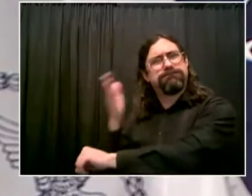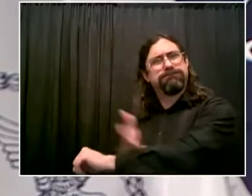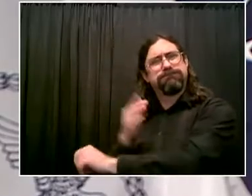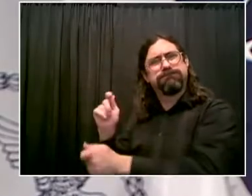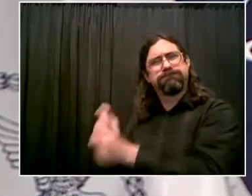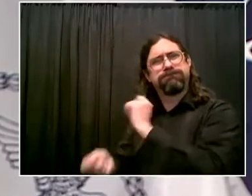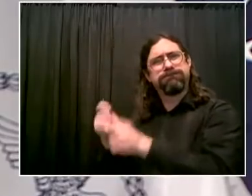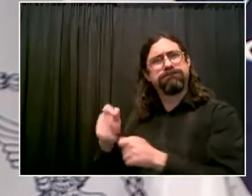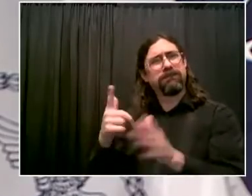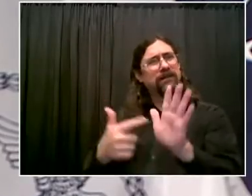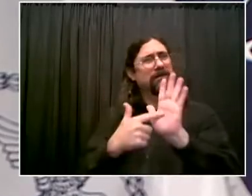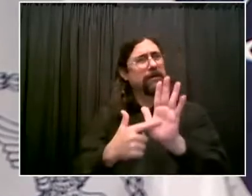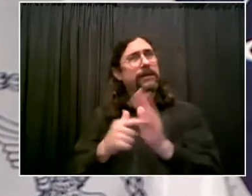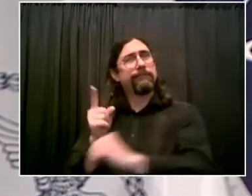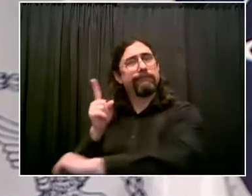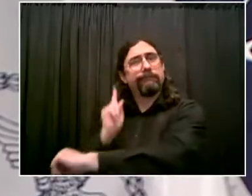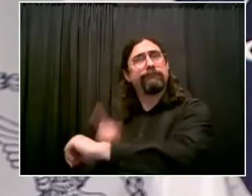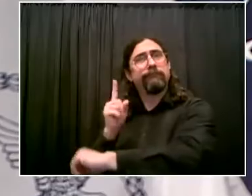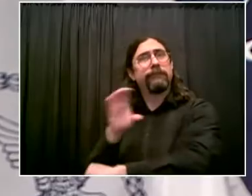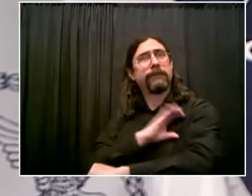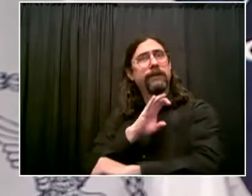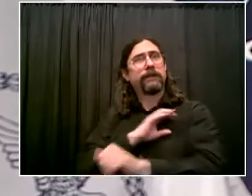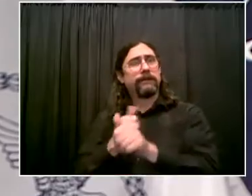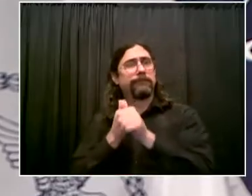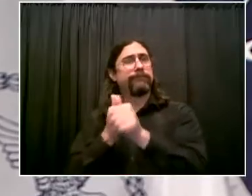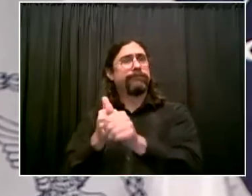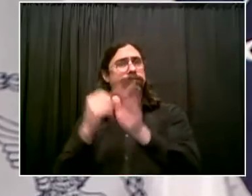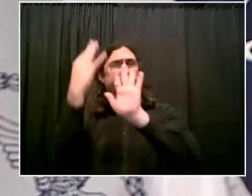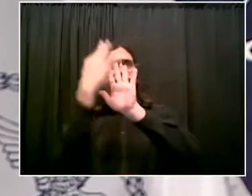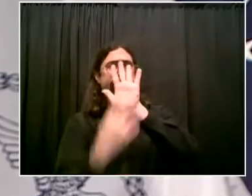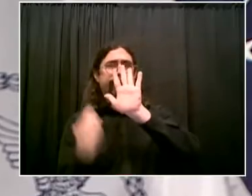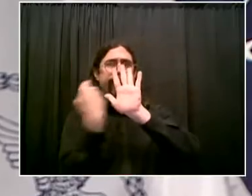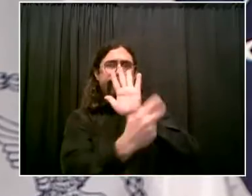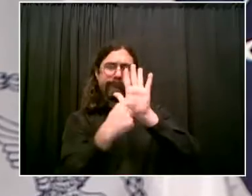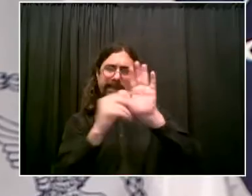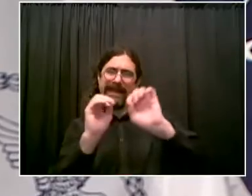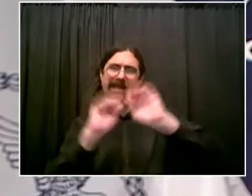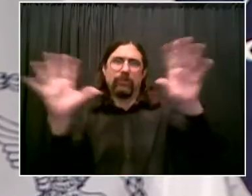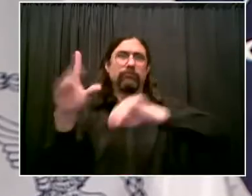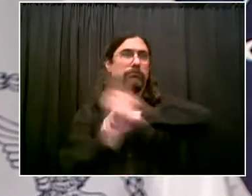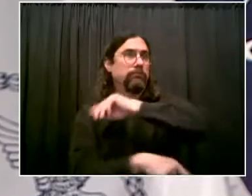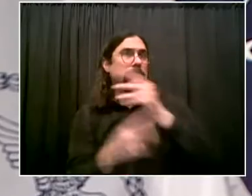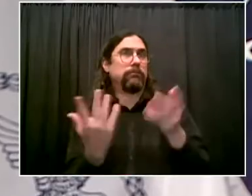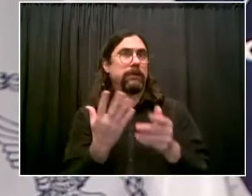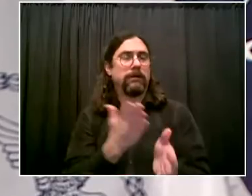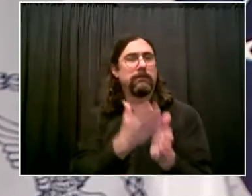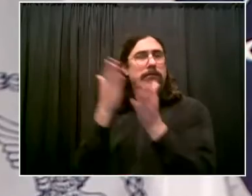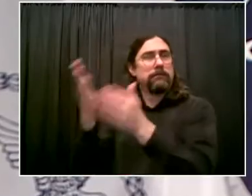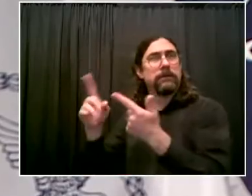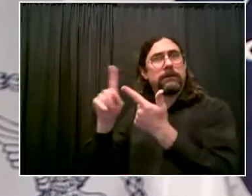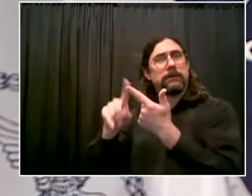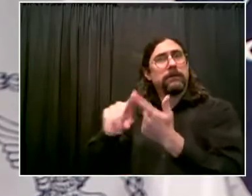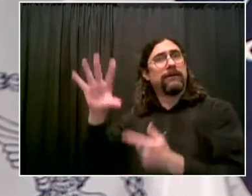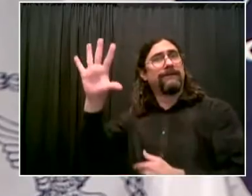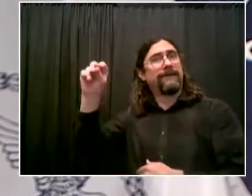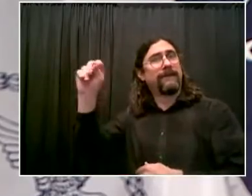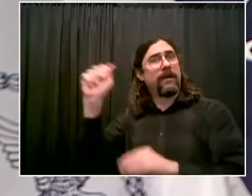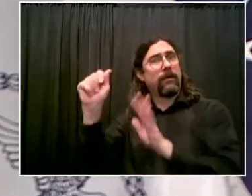DISCIPLINE MATRIX, HAVING THE CLEAREST SYSTEM FOR POLICE ACCOUNTABILITY